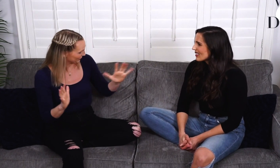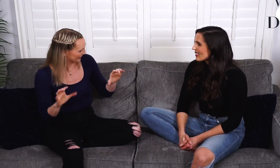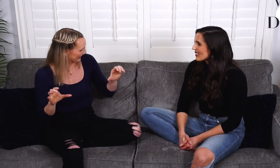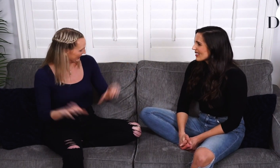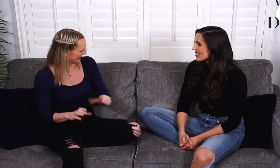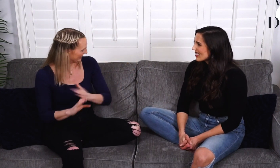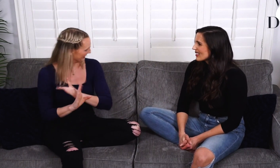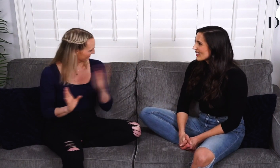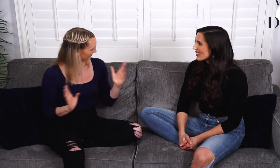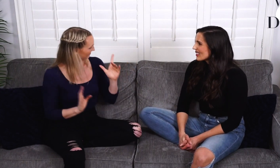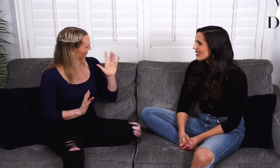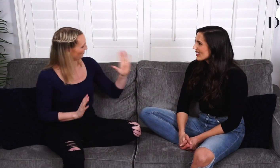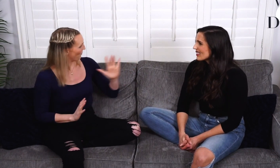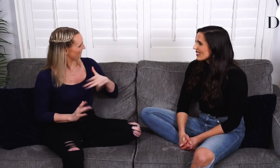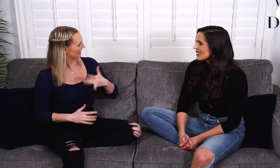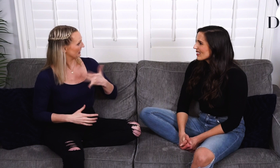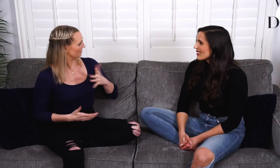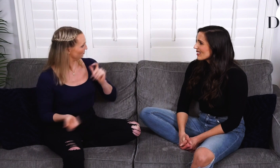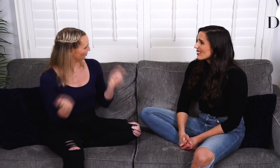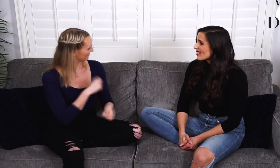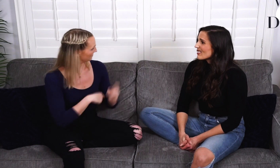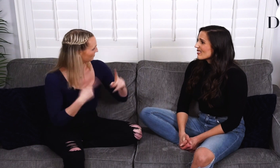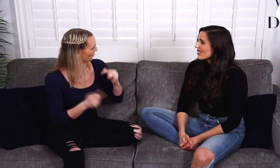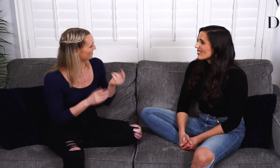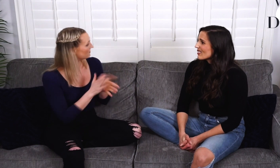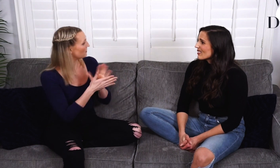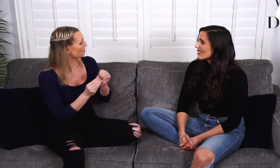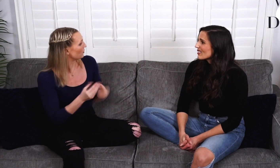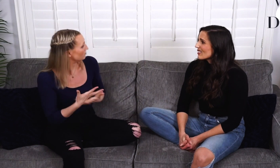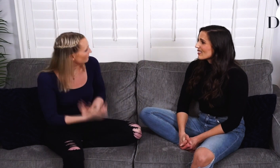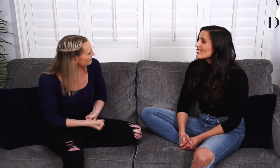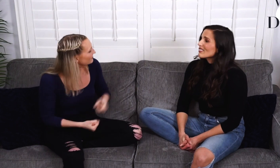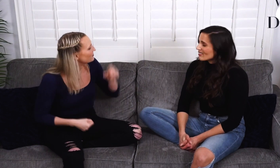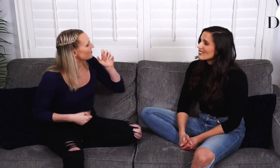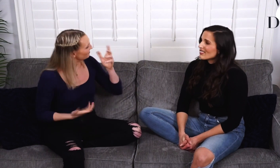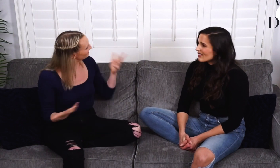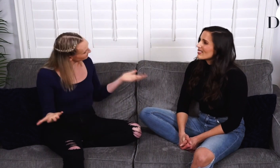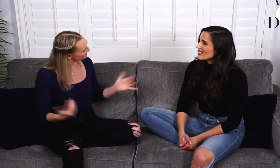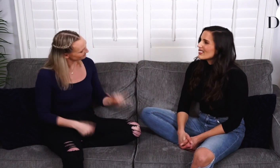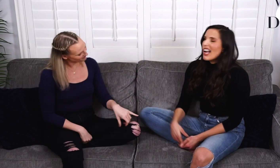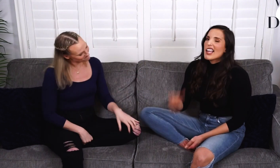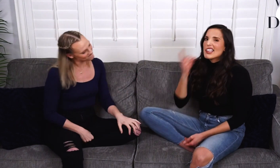having done the season have your feelings changed about it? Are you more confident? - Yeah, and